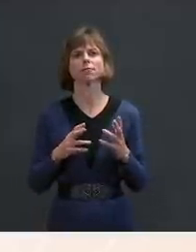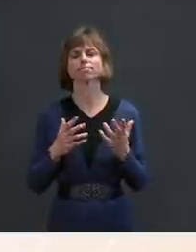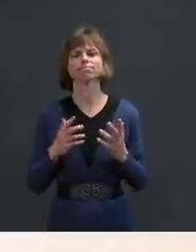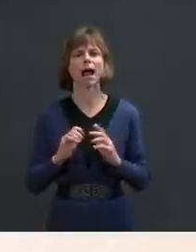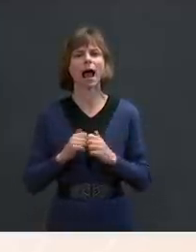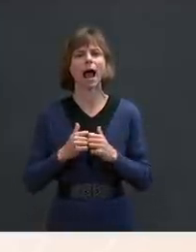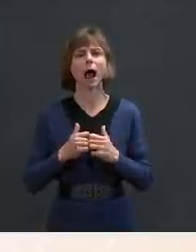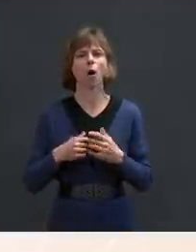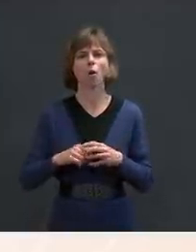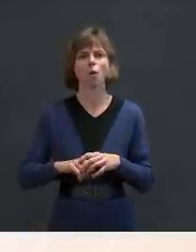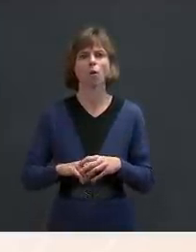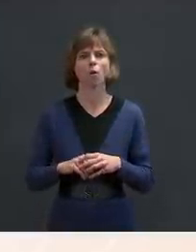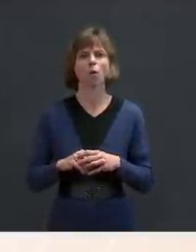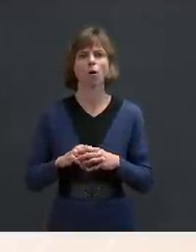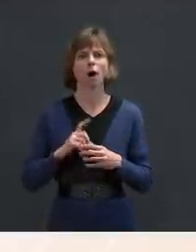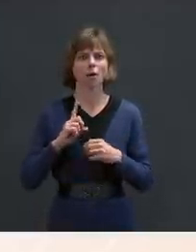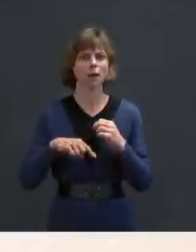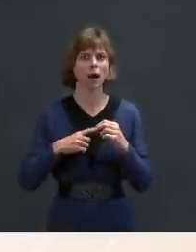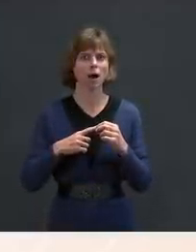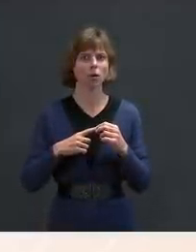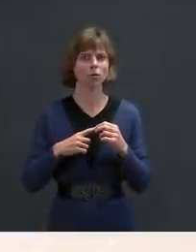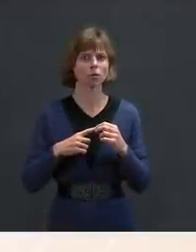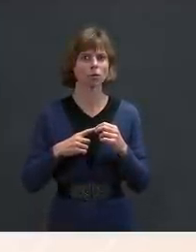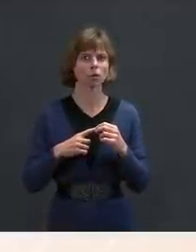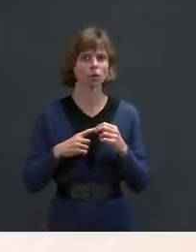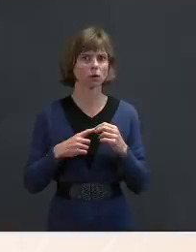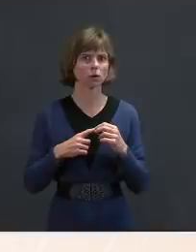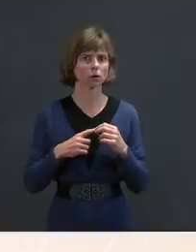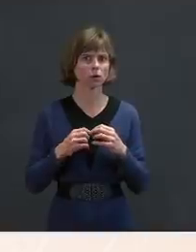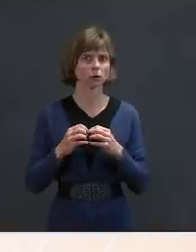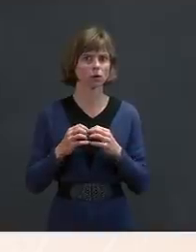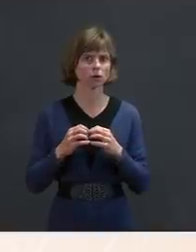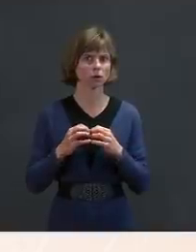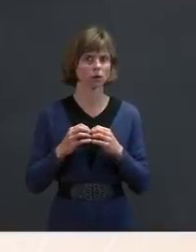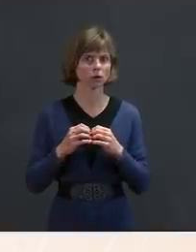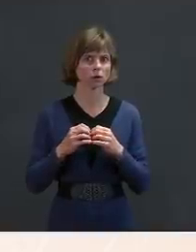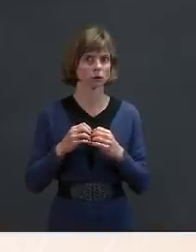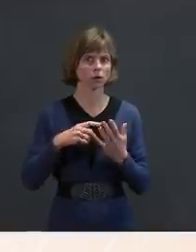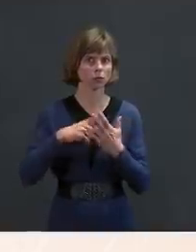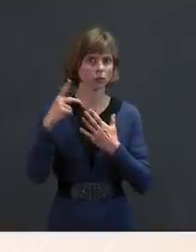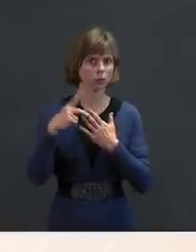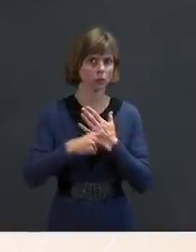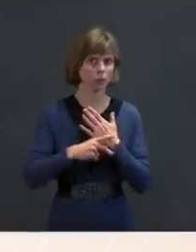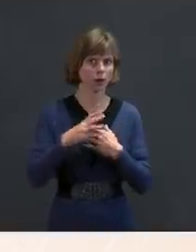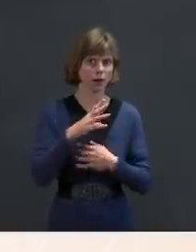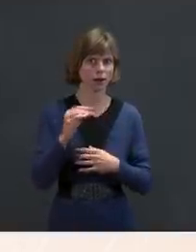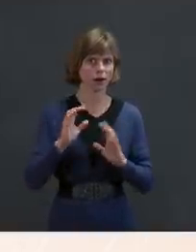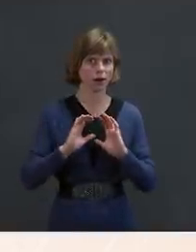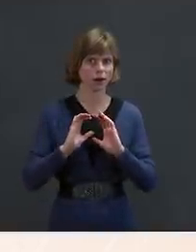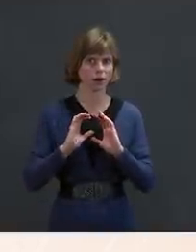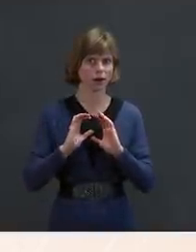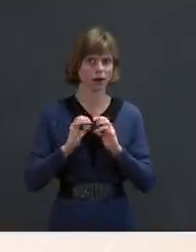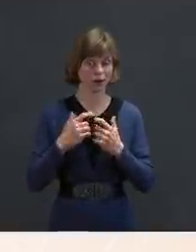to sit down for negotiations on its nuclear program? And is there a sense of urgency on the part of the White House